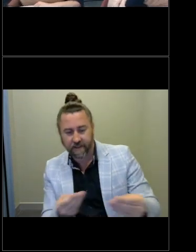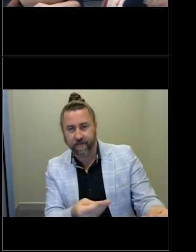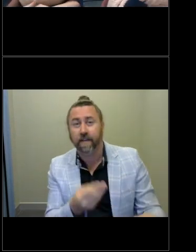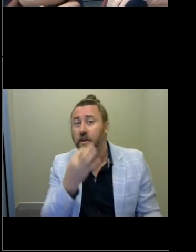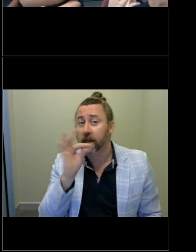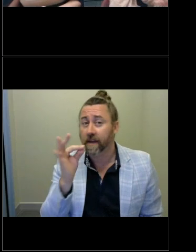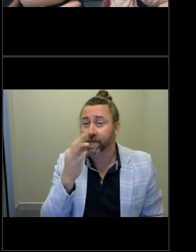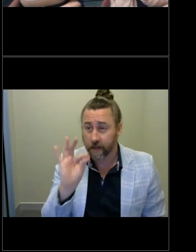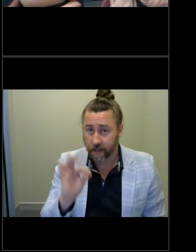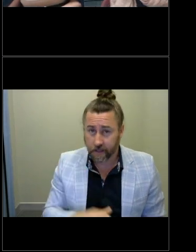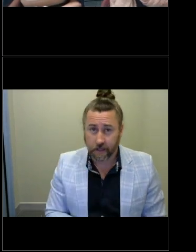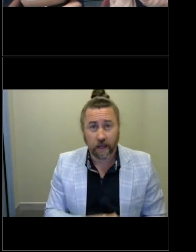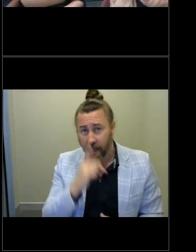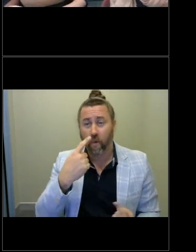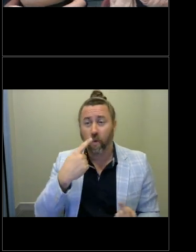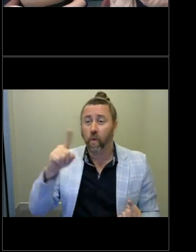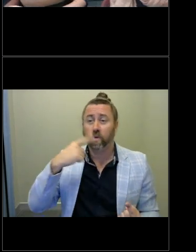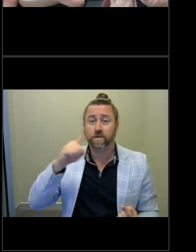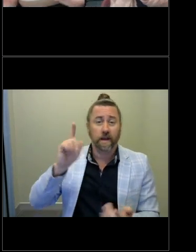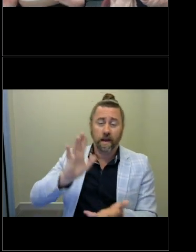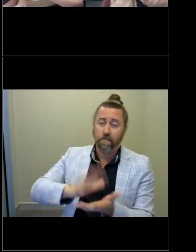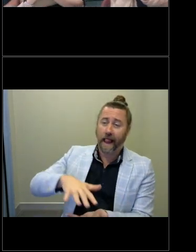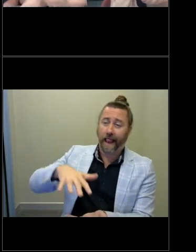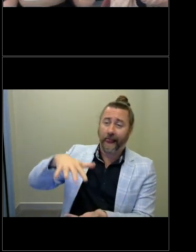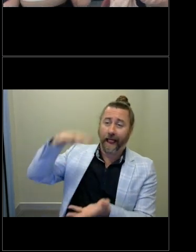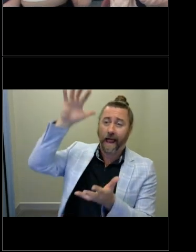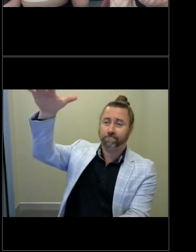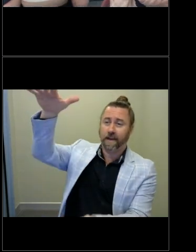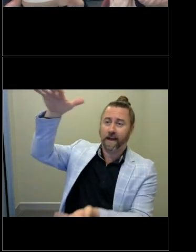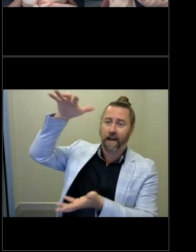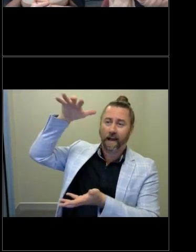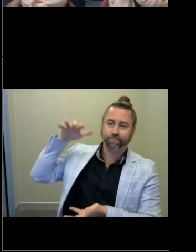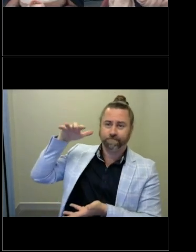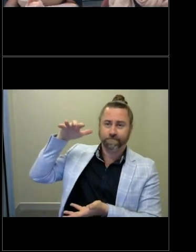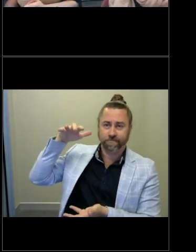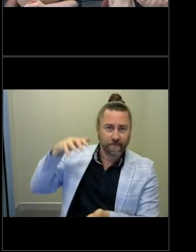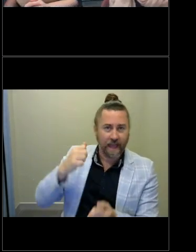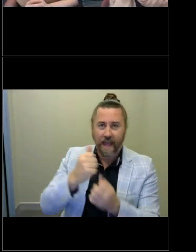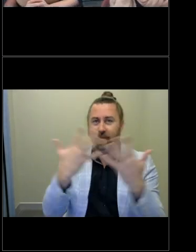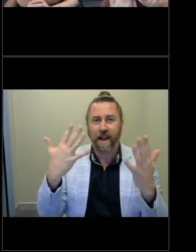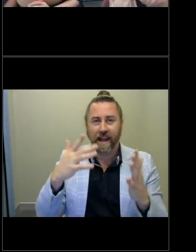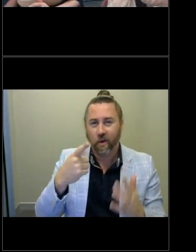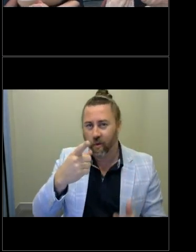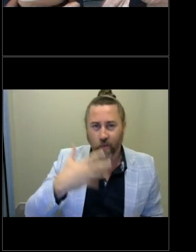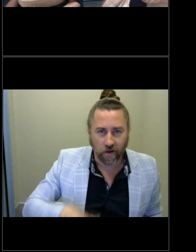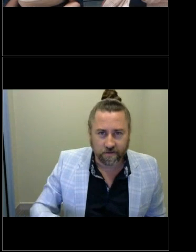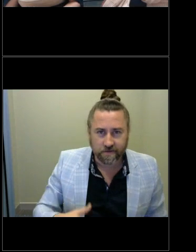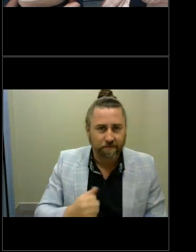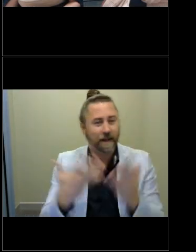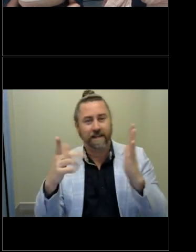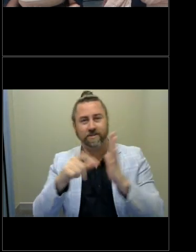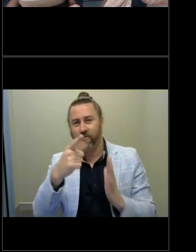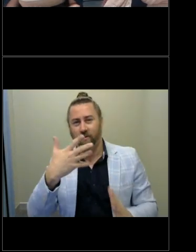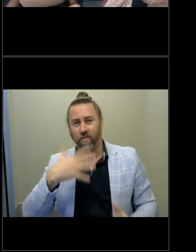And you can get as many as you like delivered >> As many as you like as many times as you like. That's right.